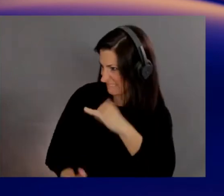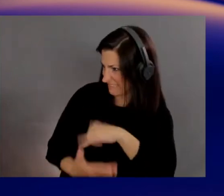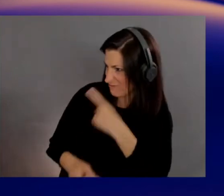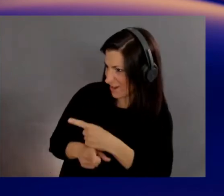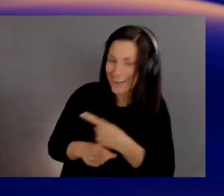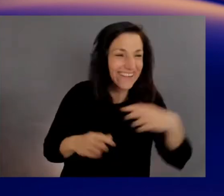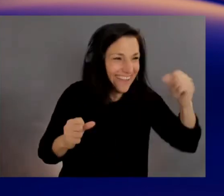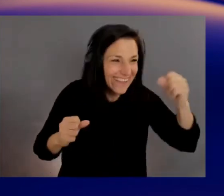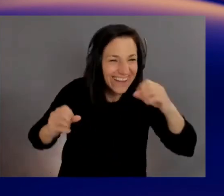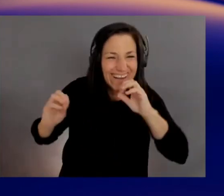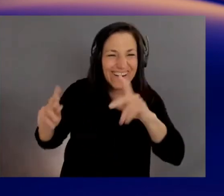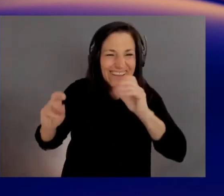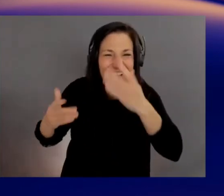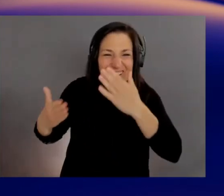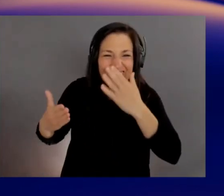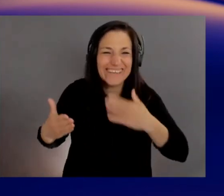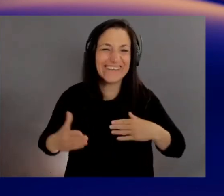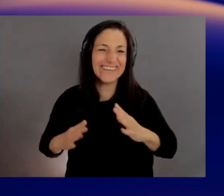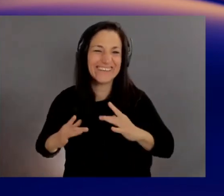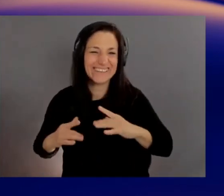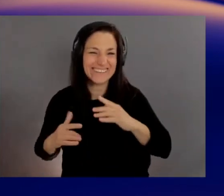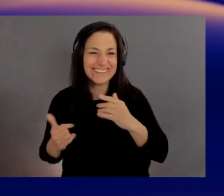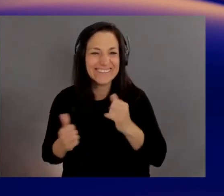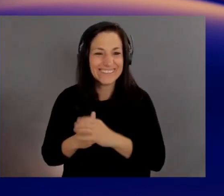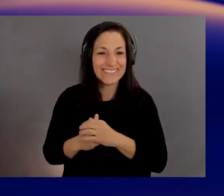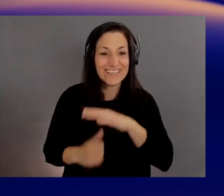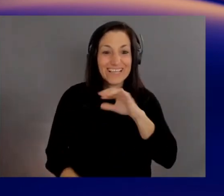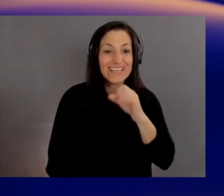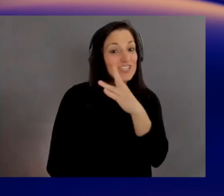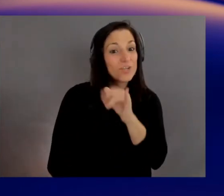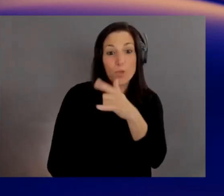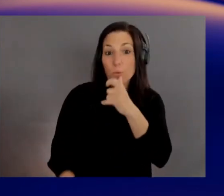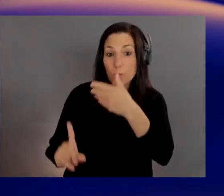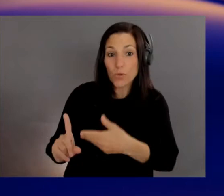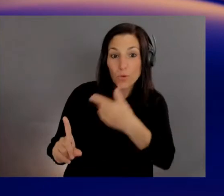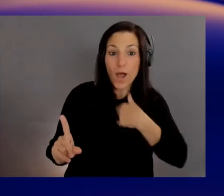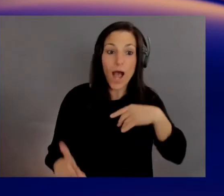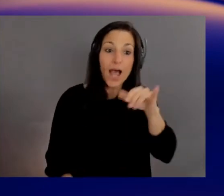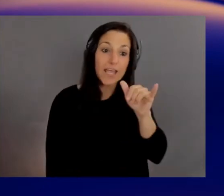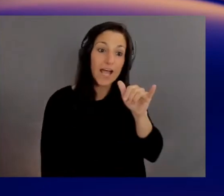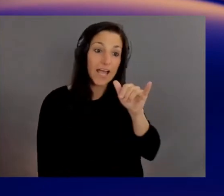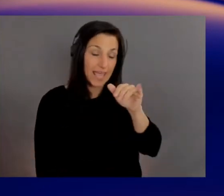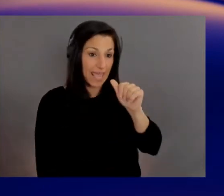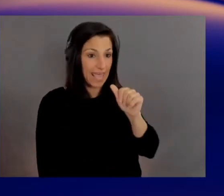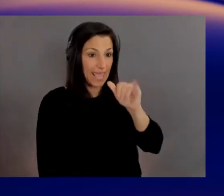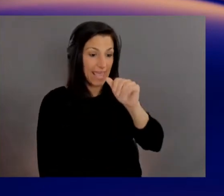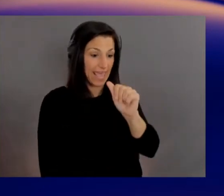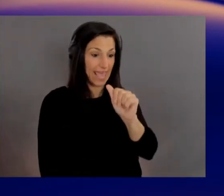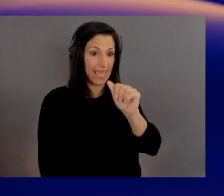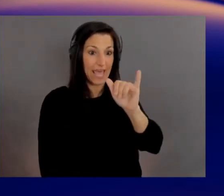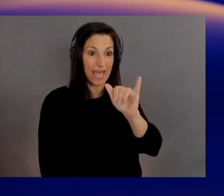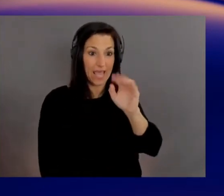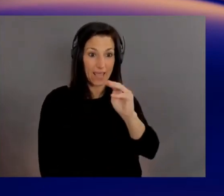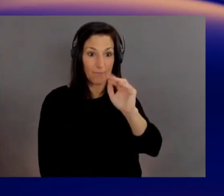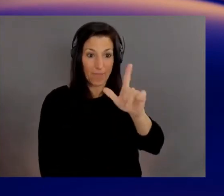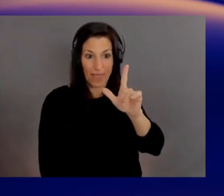Shelbee tell us, who are you? Shelbee Eigenbrode. I'm an AIML specialist solutions architect at AWS. Yep. And I'm-